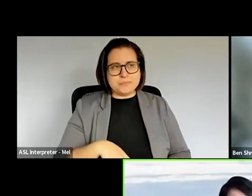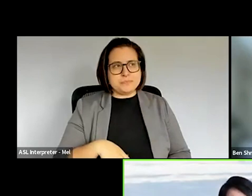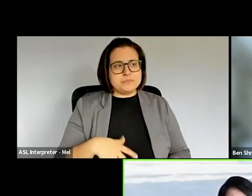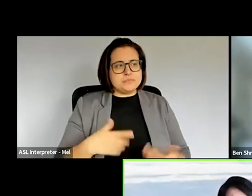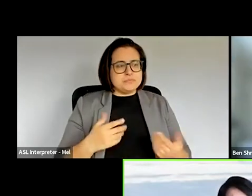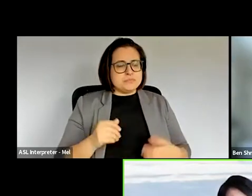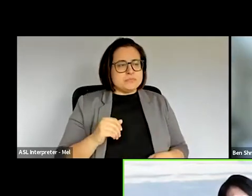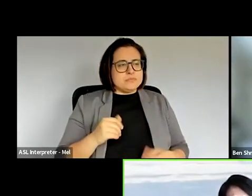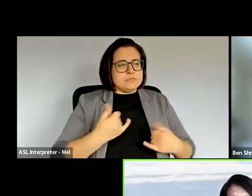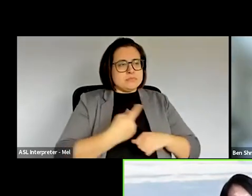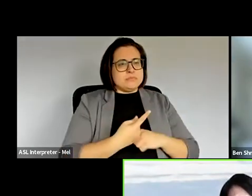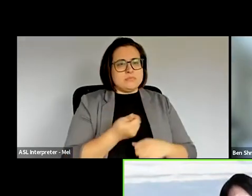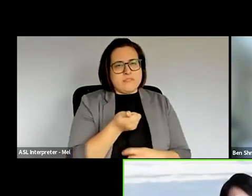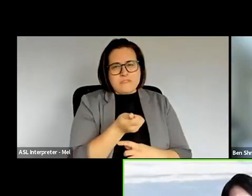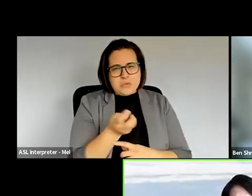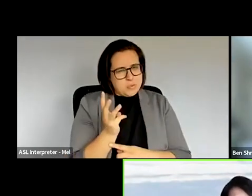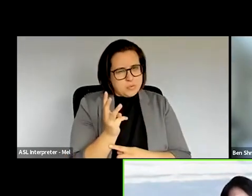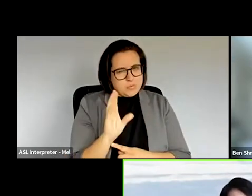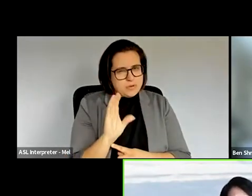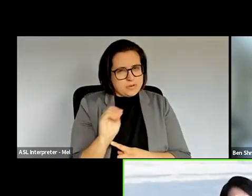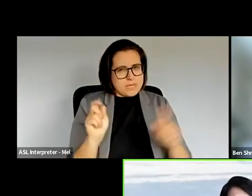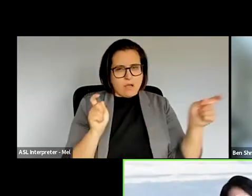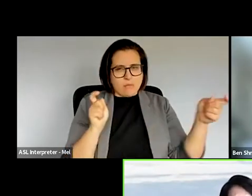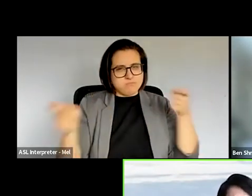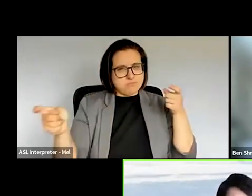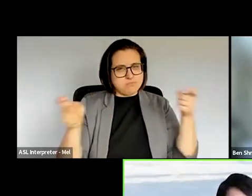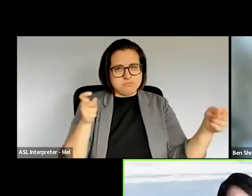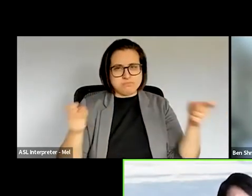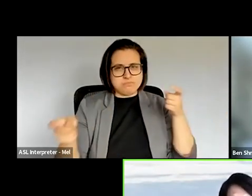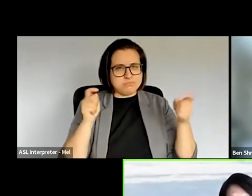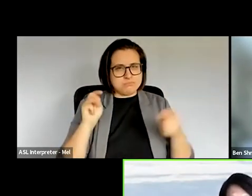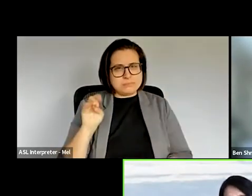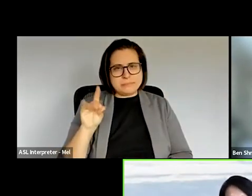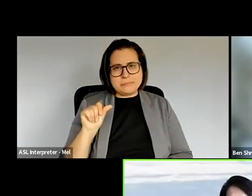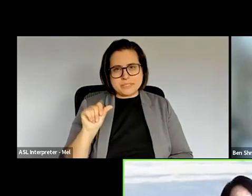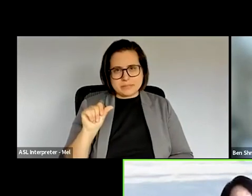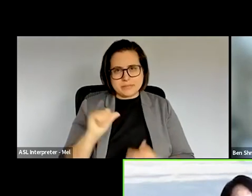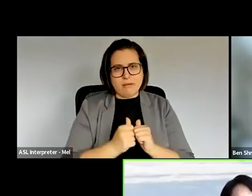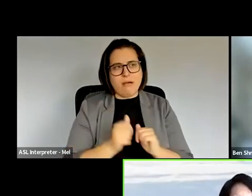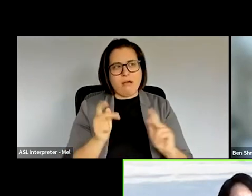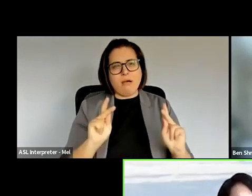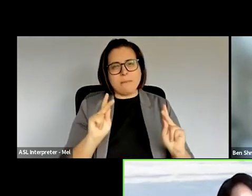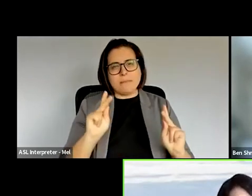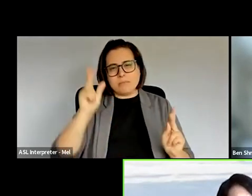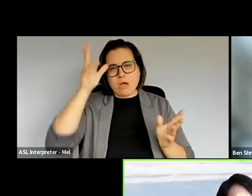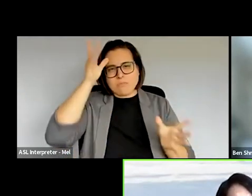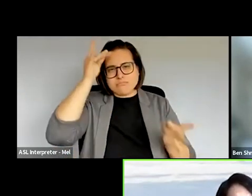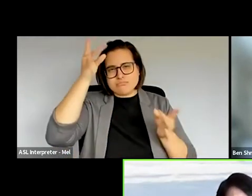companies control the media, control how people consume data, and in that sense it is a monopoly.